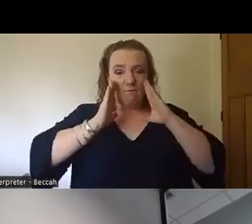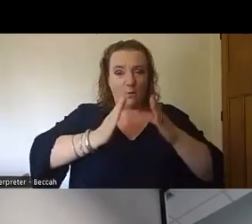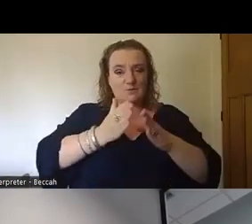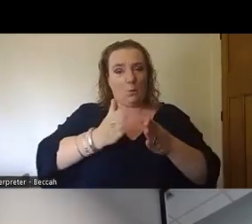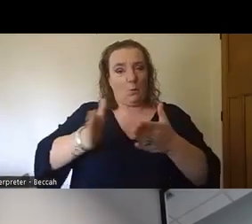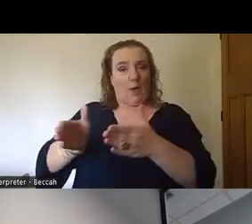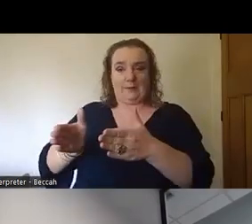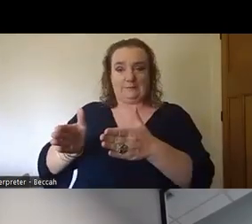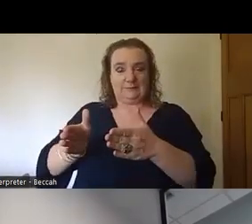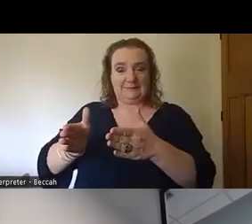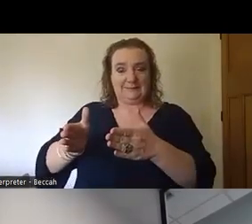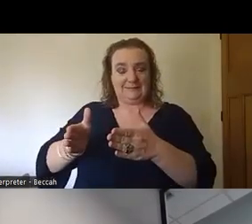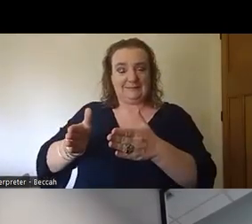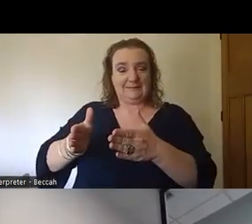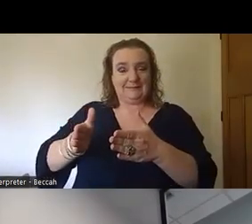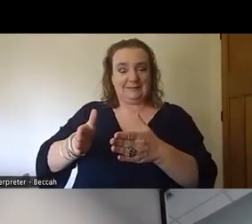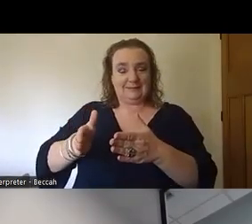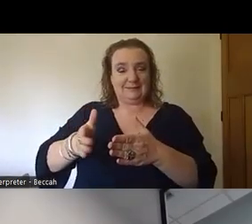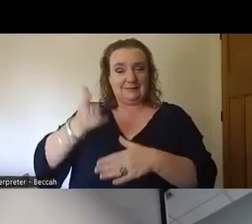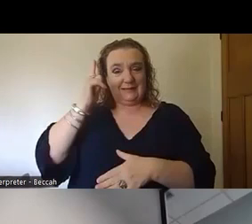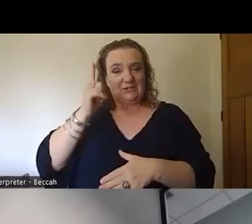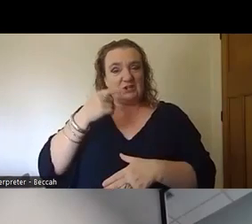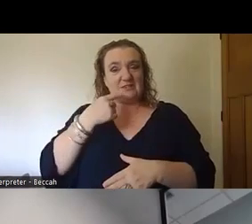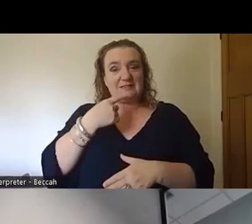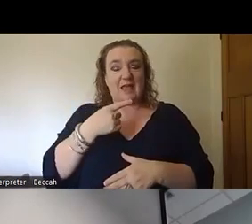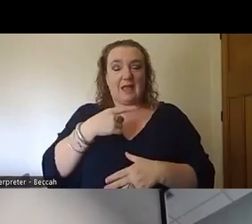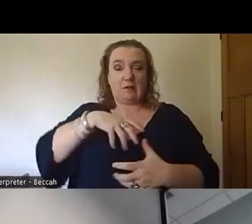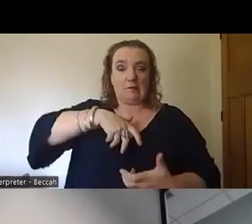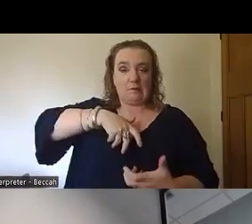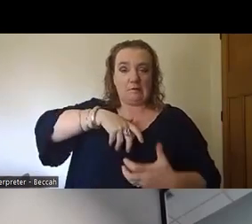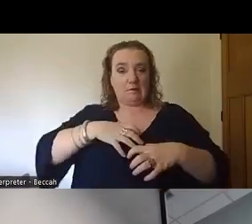from teachers being adaptive and responsive practitioners,